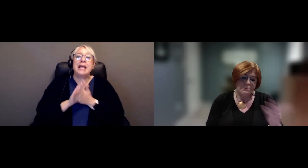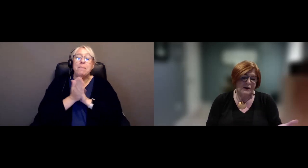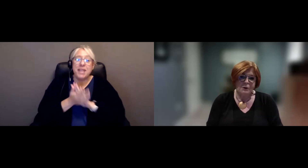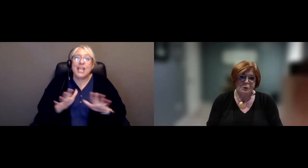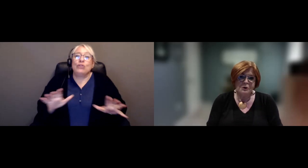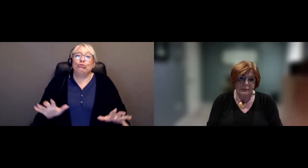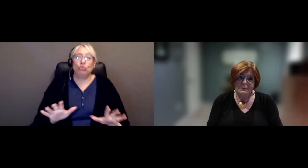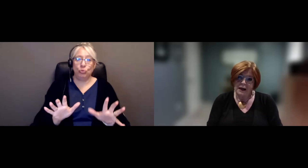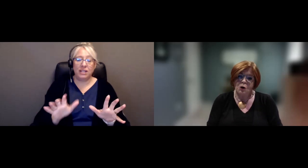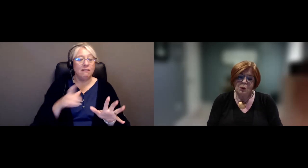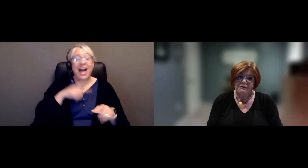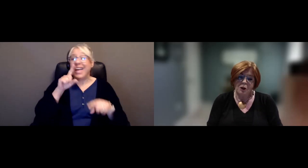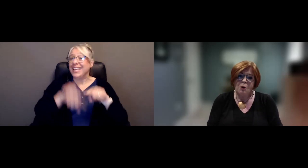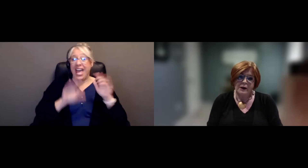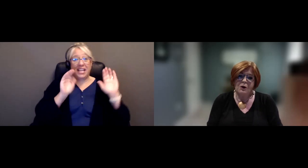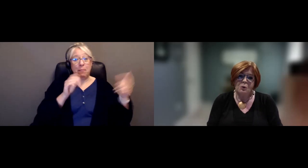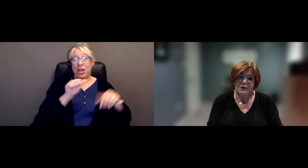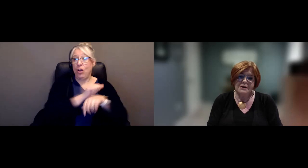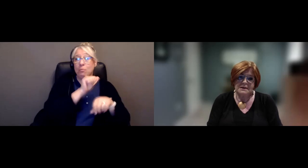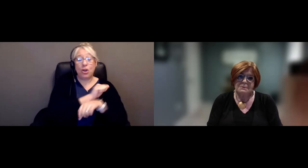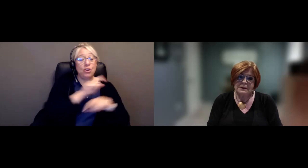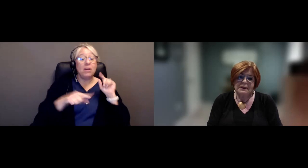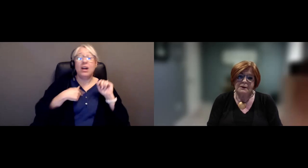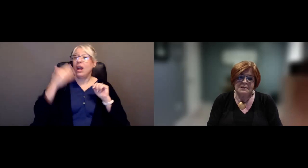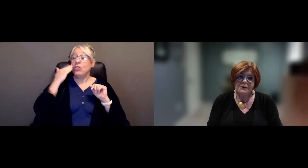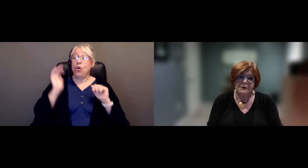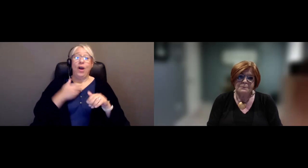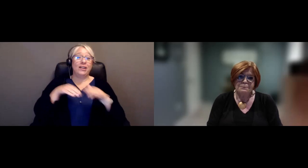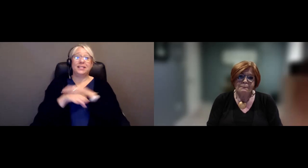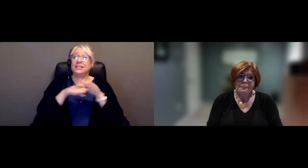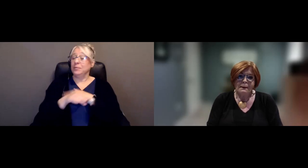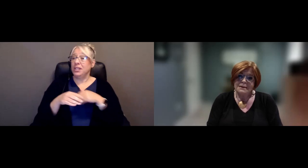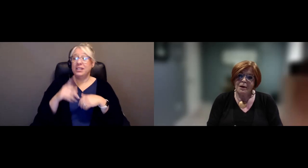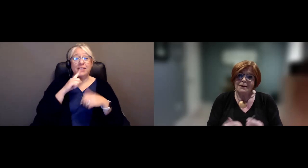compare to Alberta, but I know we have a long way to go with our accessibility in Ontario. As long